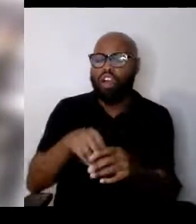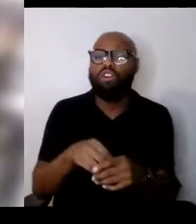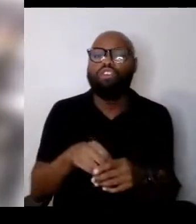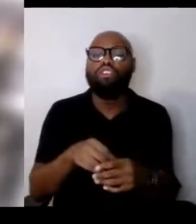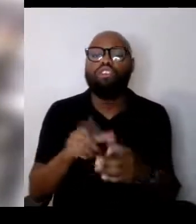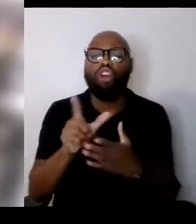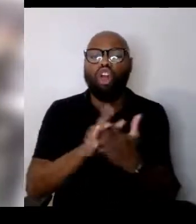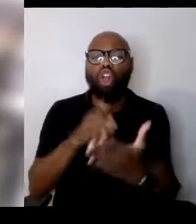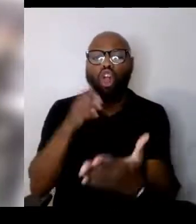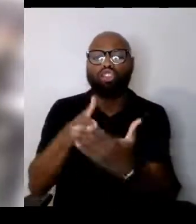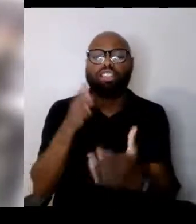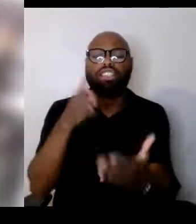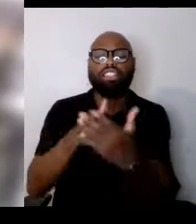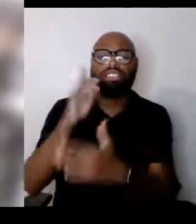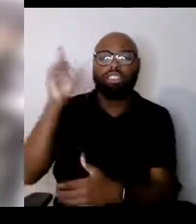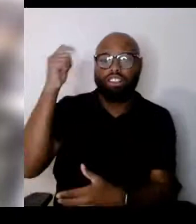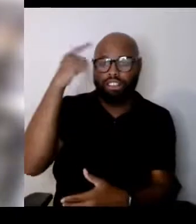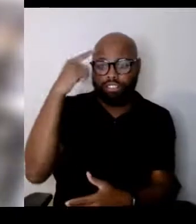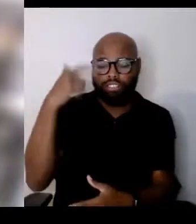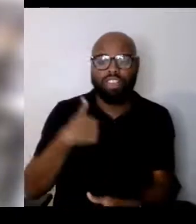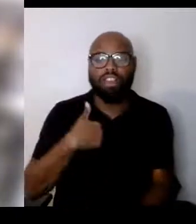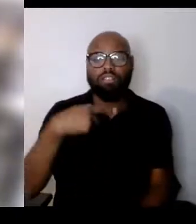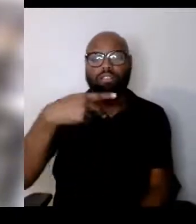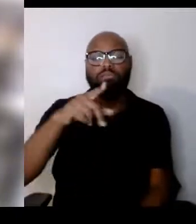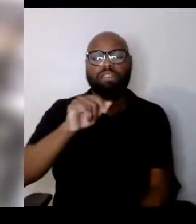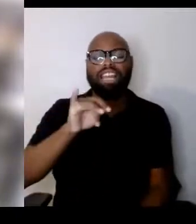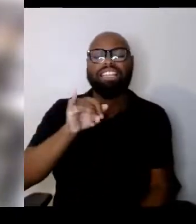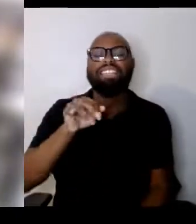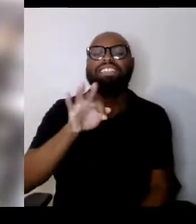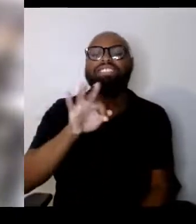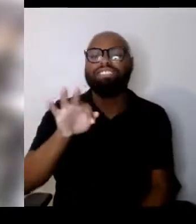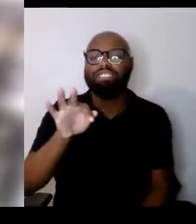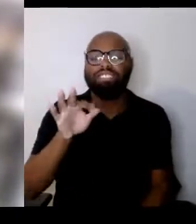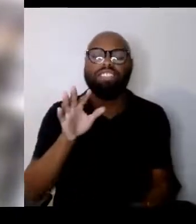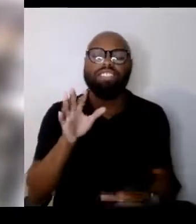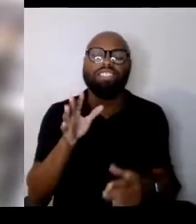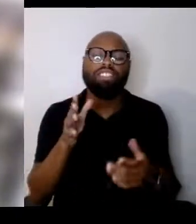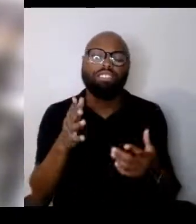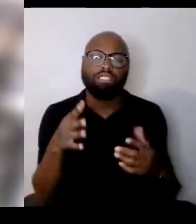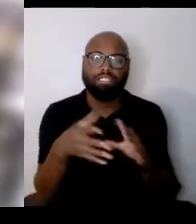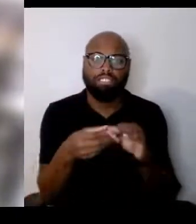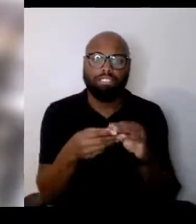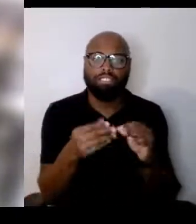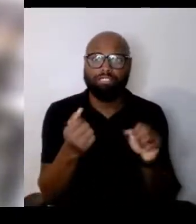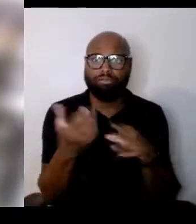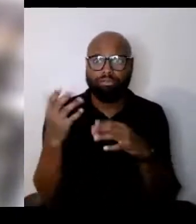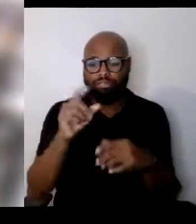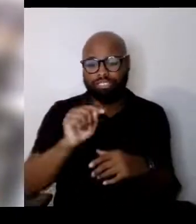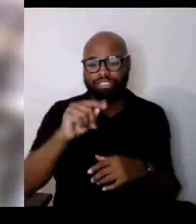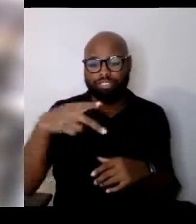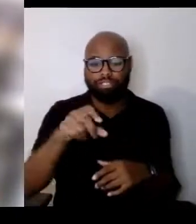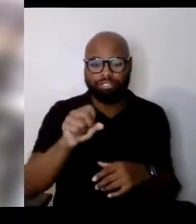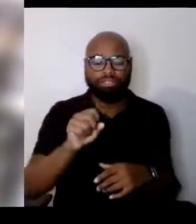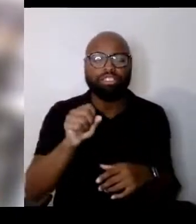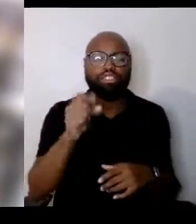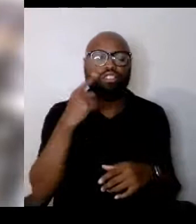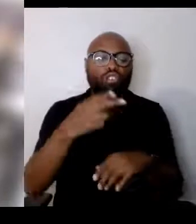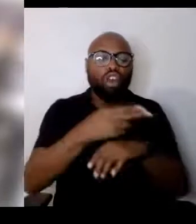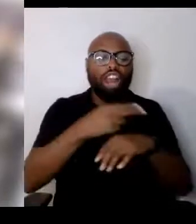I was a plaintiff arguing that the termination of TPS for Haitians, along with other Latin countries